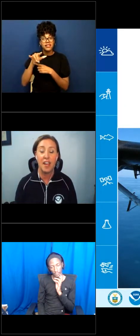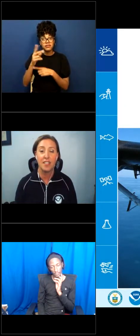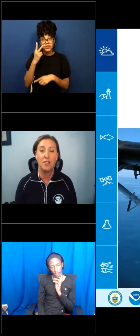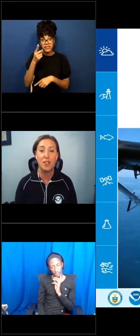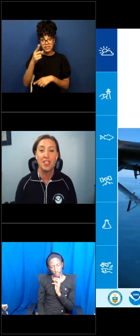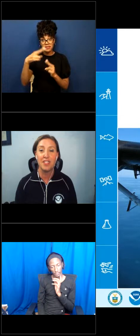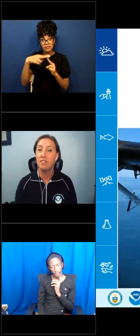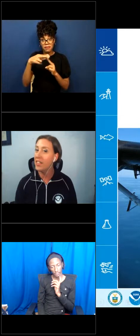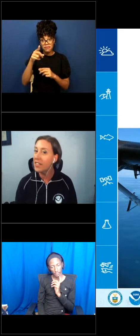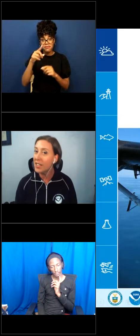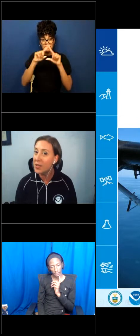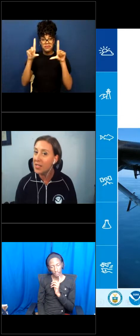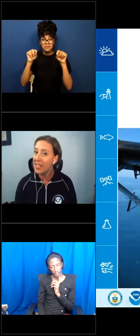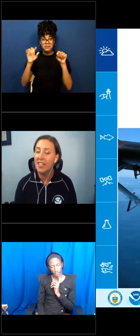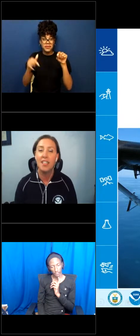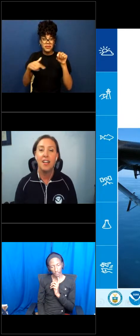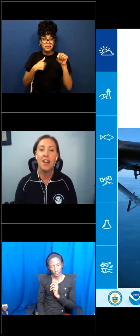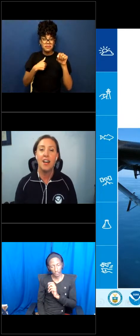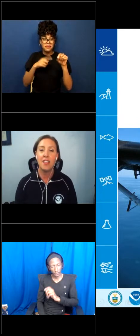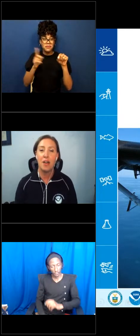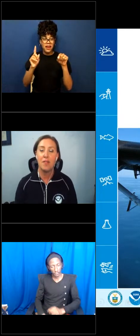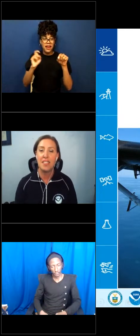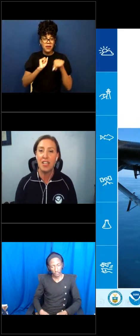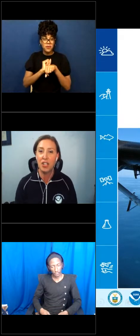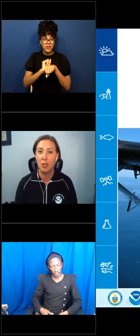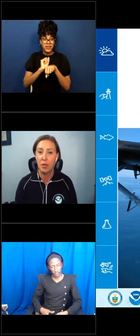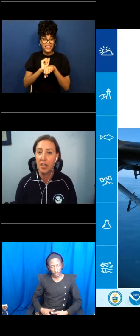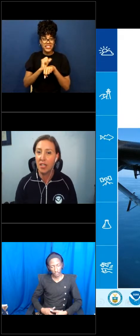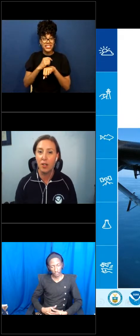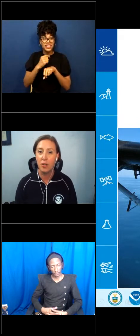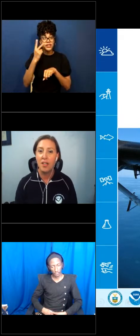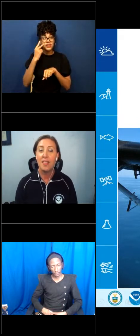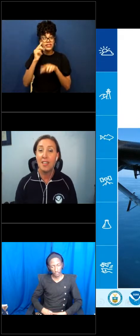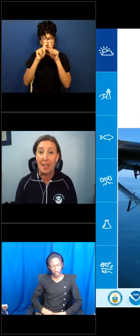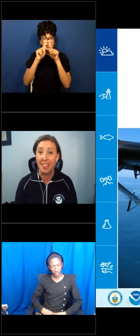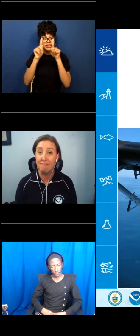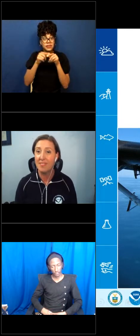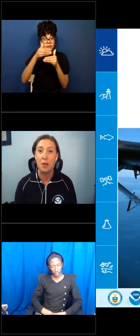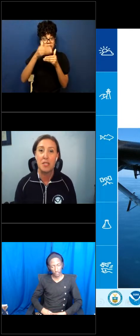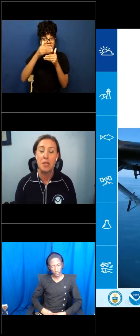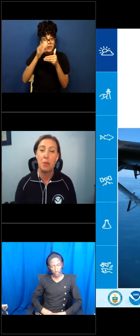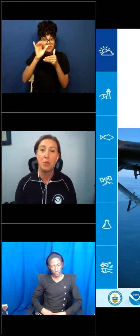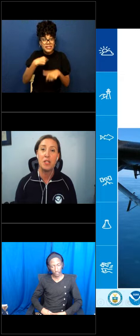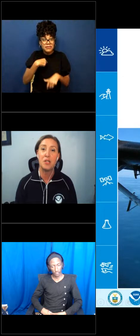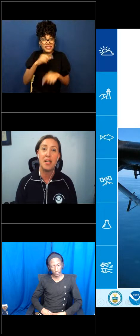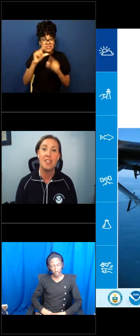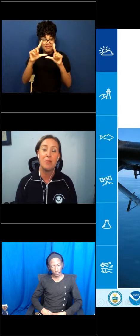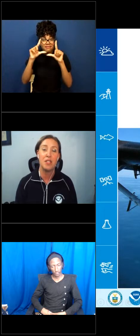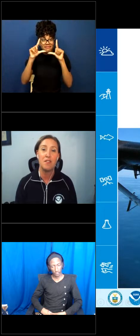And in fact, if you look very closely at that rectangular window, that's me. I was in the bubble window that day